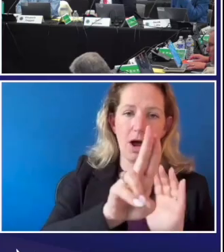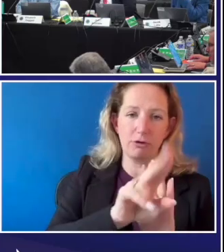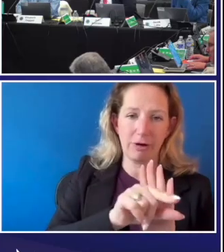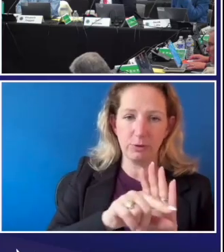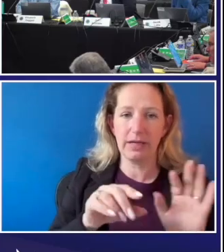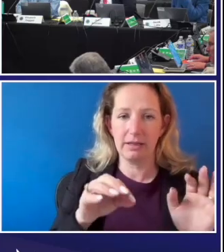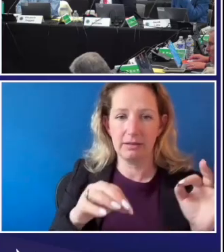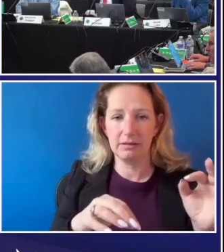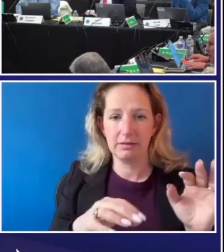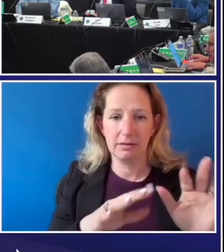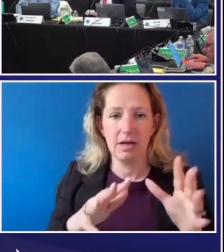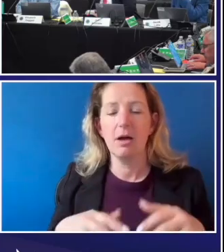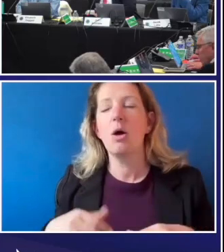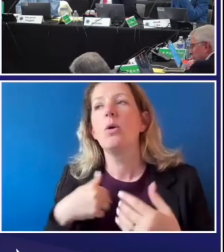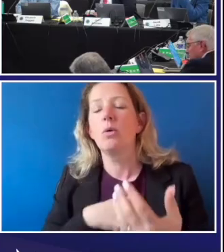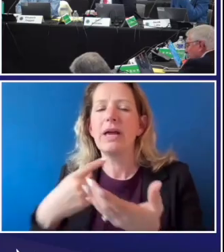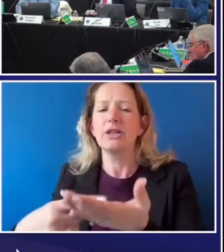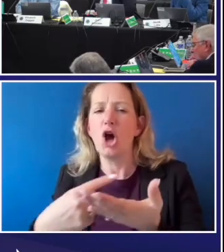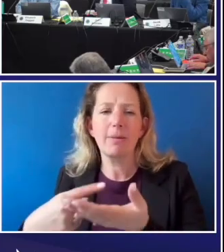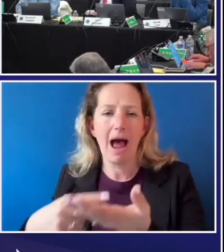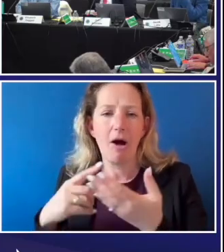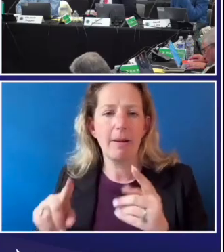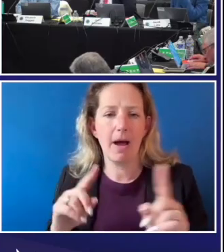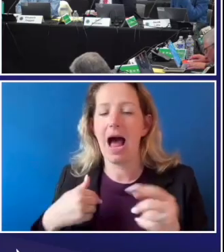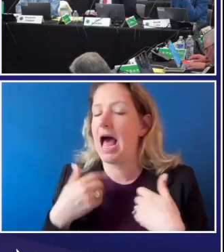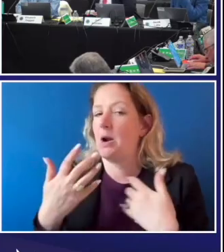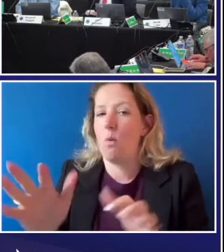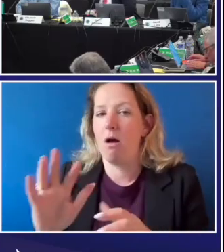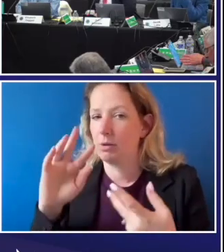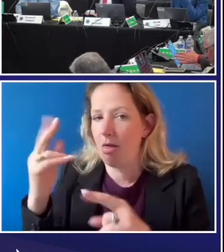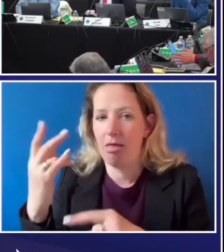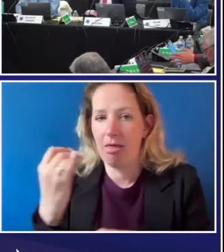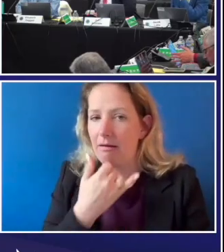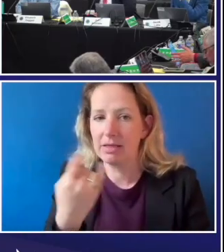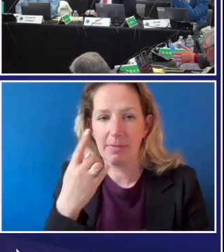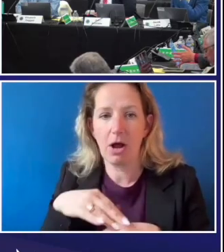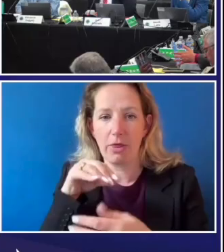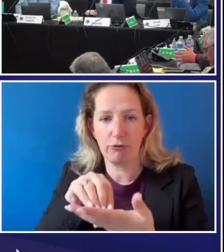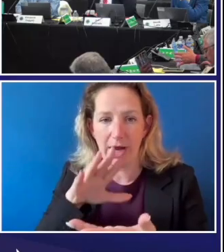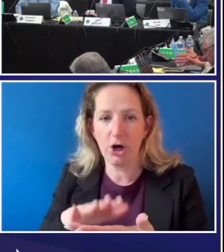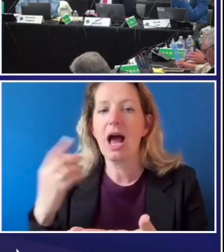Um, on, because I don't want to misstate something on the record, that's something I'll go back and look at at that.